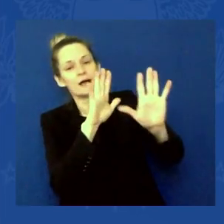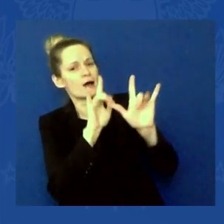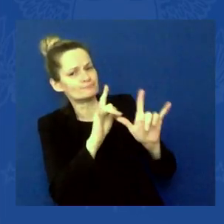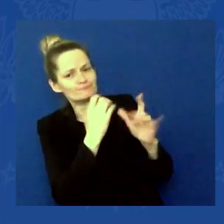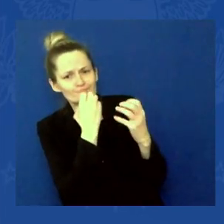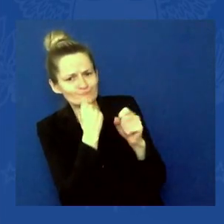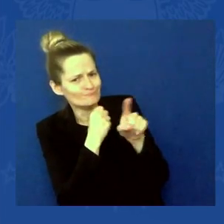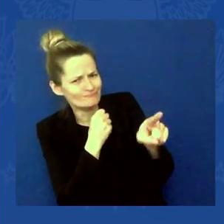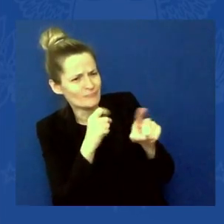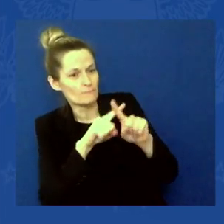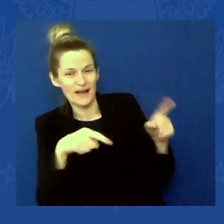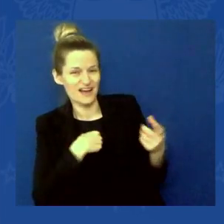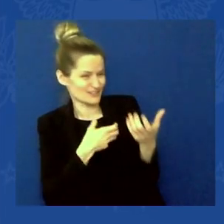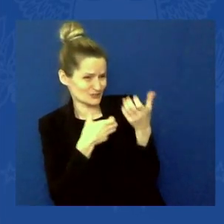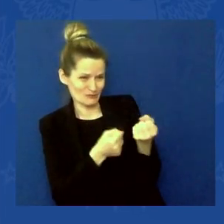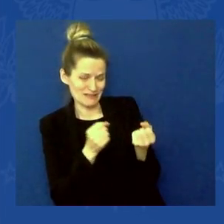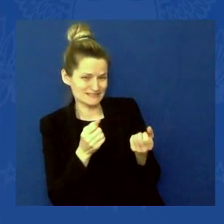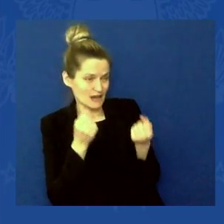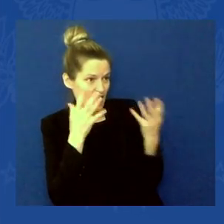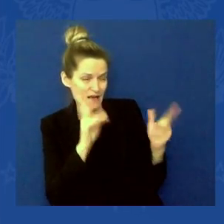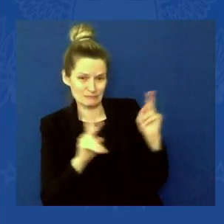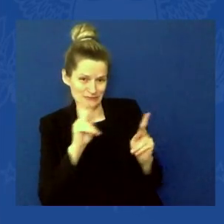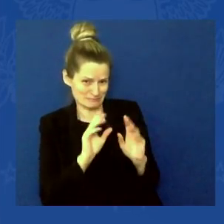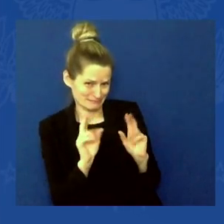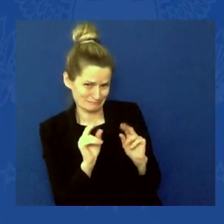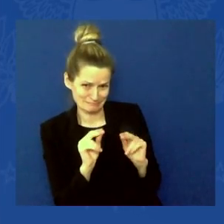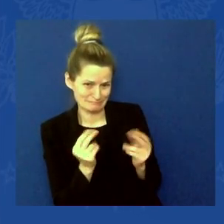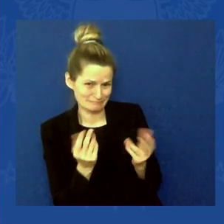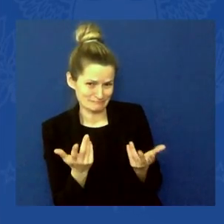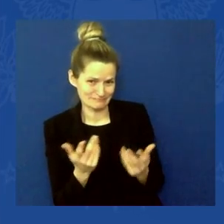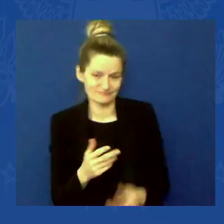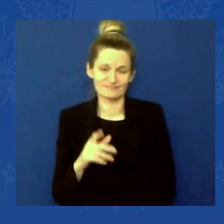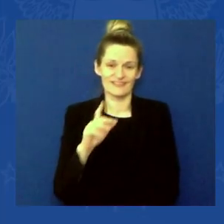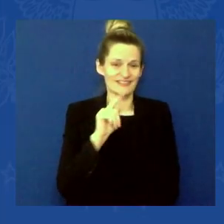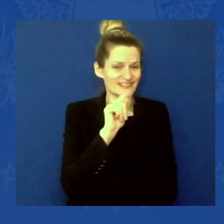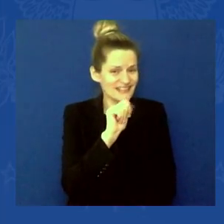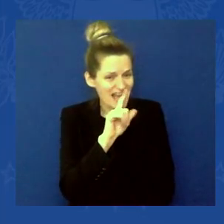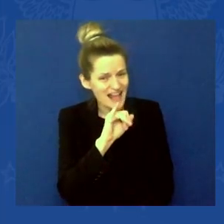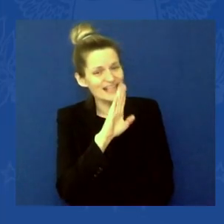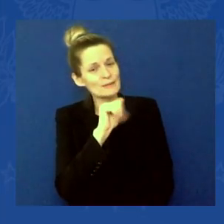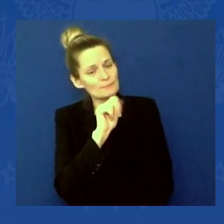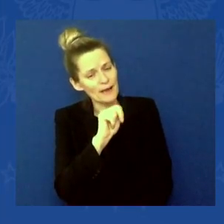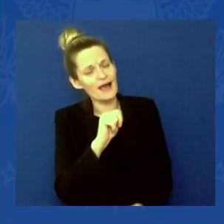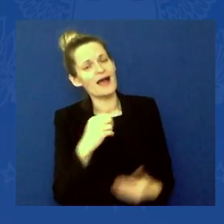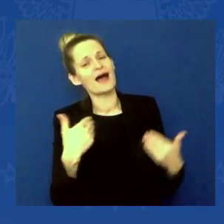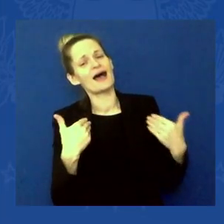the Taliban has to make a fundamental decision: